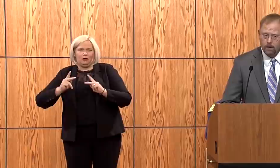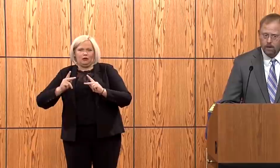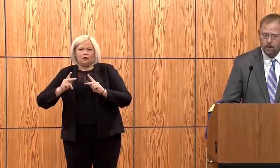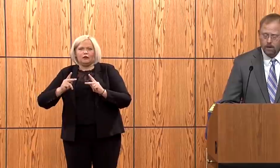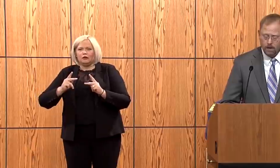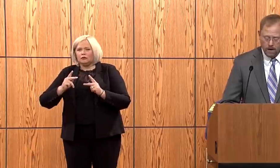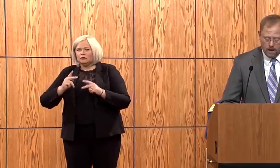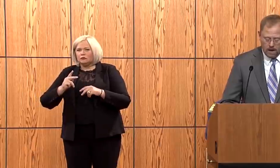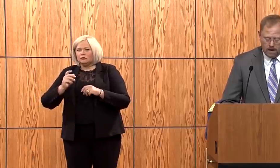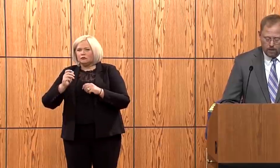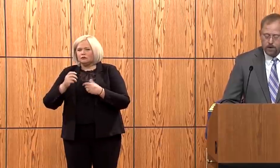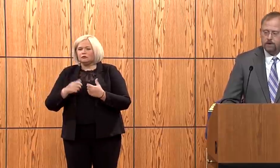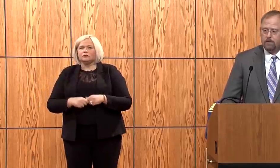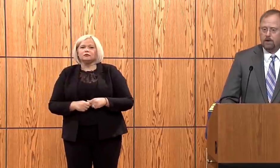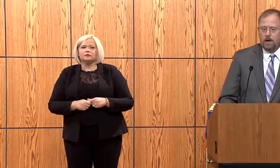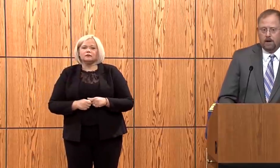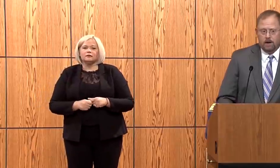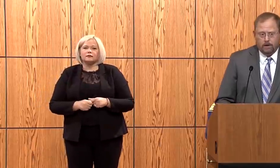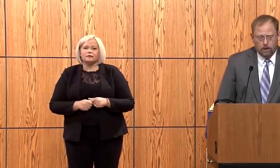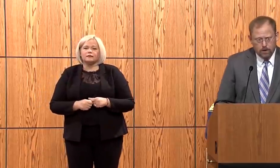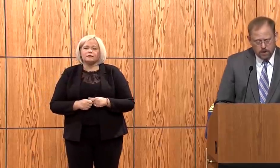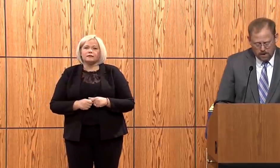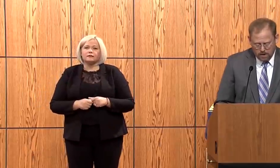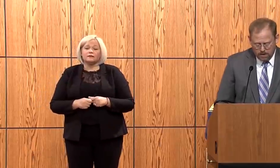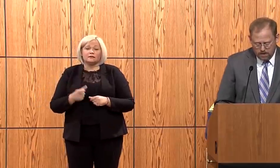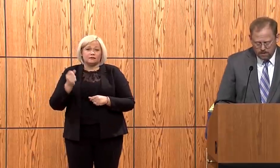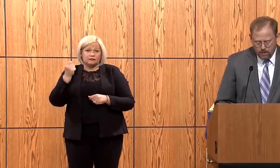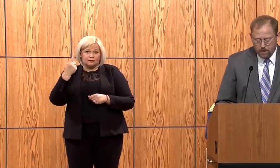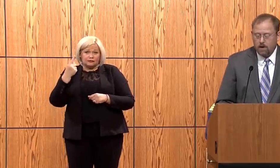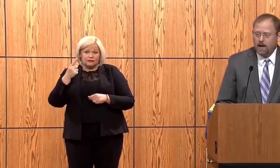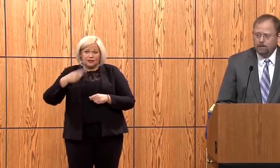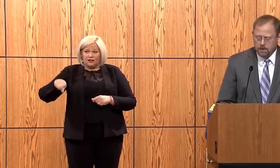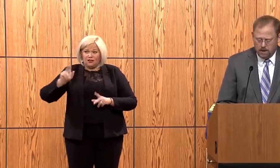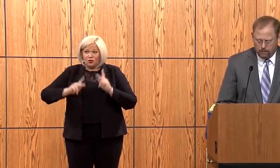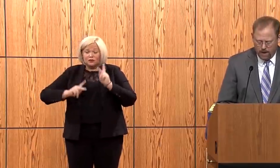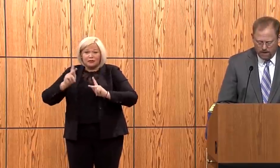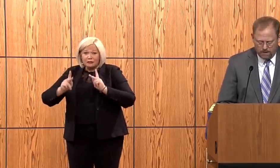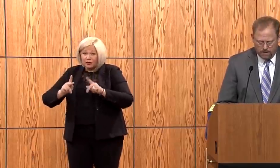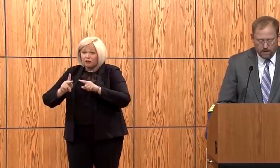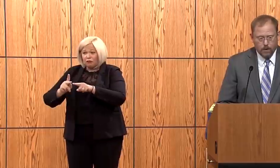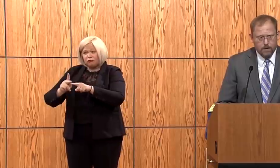ASSISTING AND THE STATE OF MICHIGAN HAS BROUGHT RELATED MICHIGAN HAS BROUGHT RELATED CHARGES AGAINST OTHER CHARGES AGAINST OTHER INDIVIDUALS.